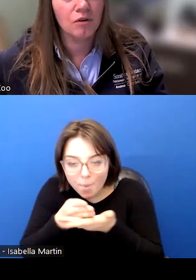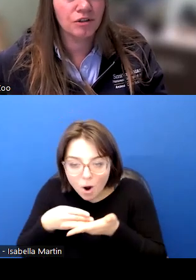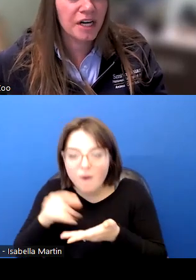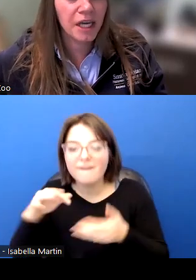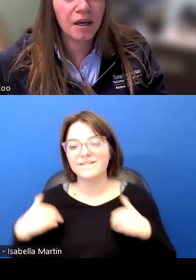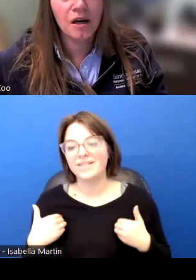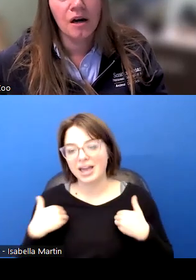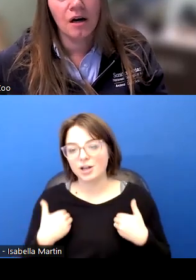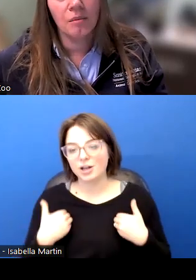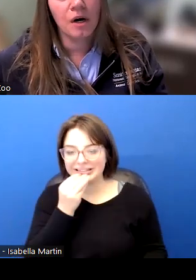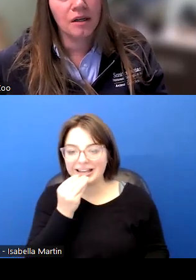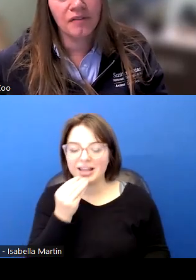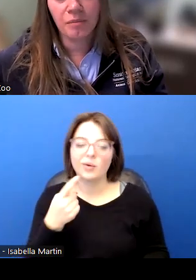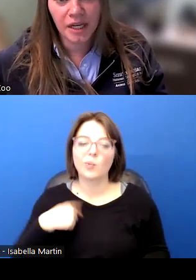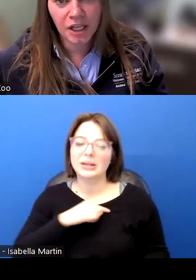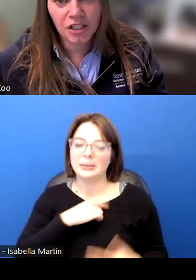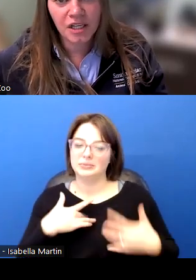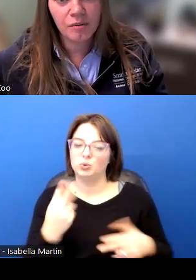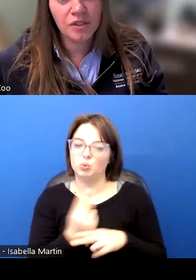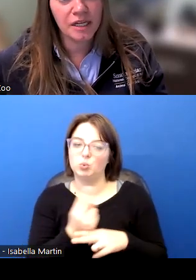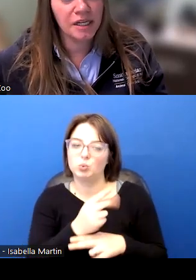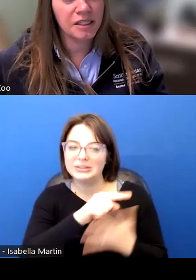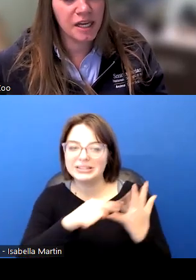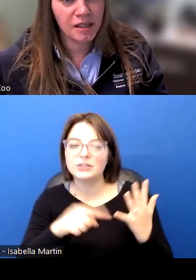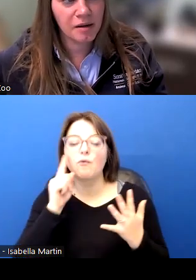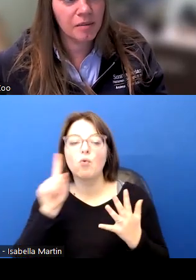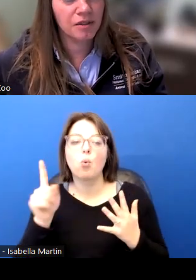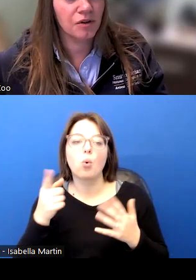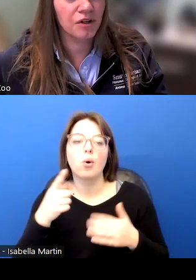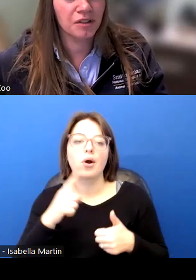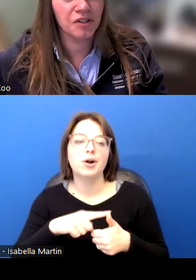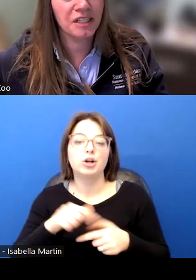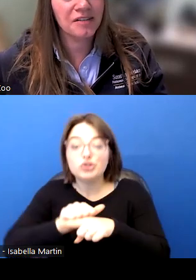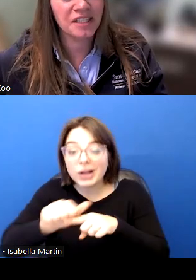or training giving medications to animals that need to take them so you see lots of things